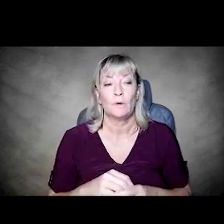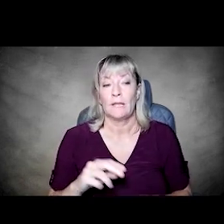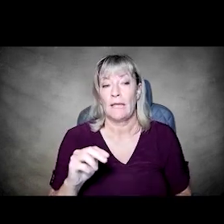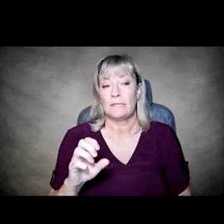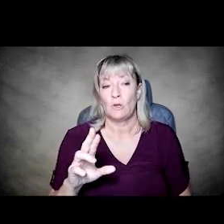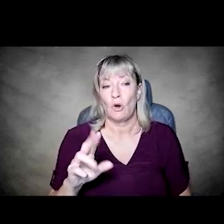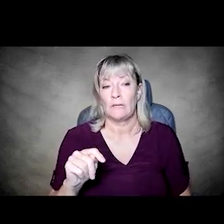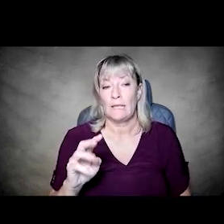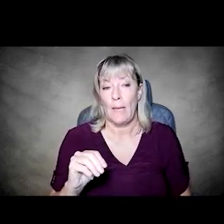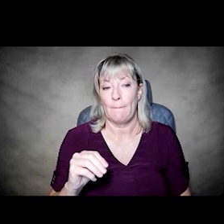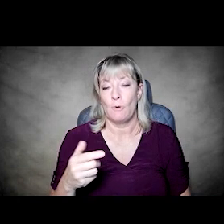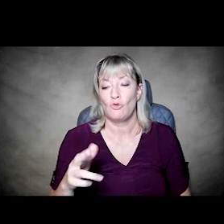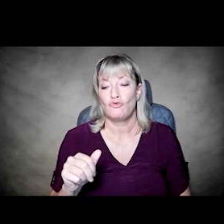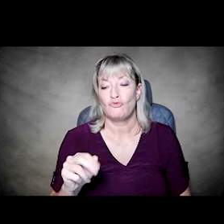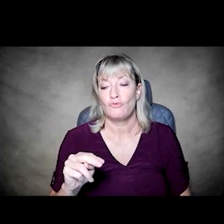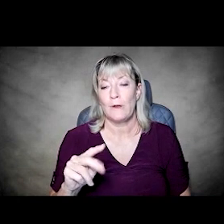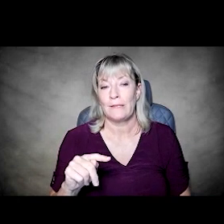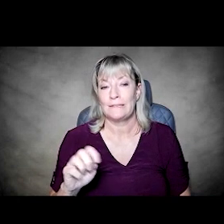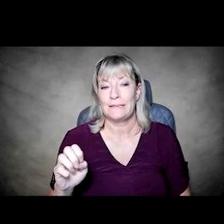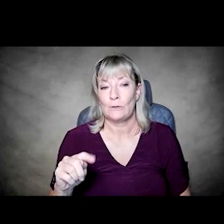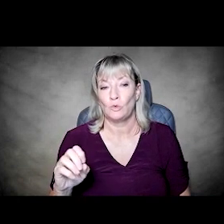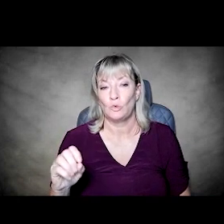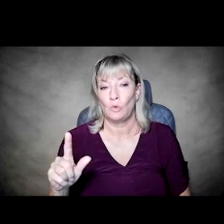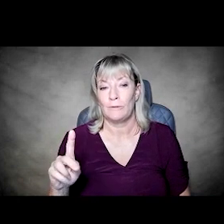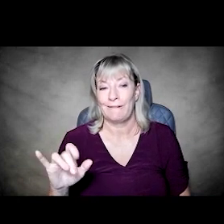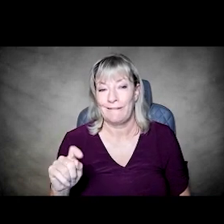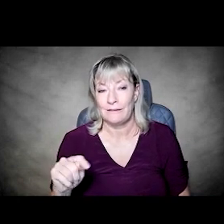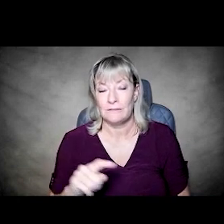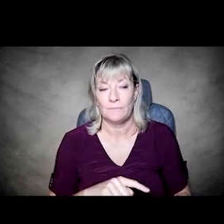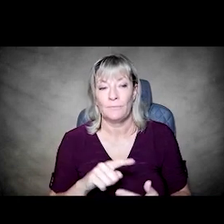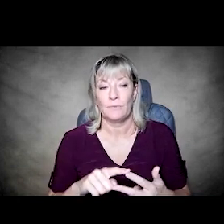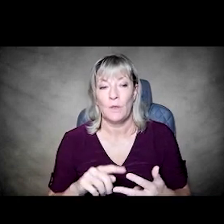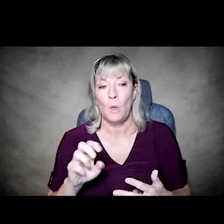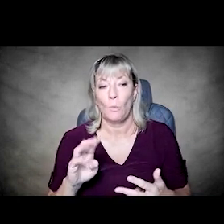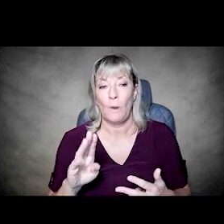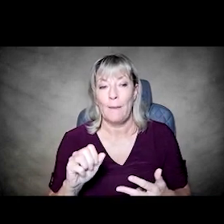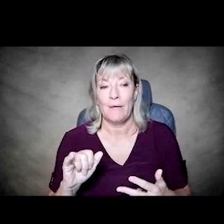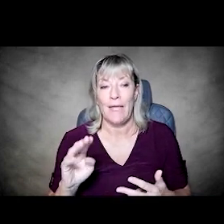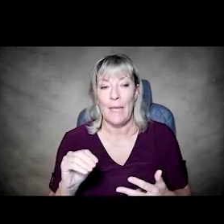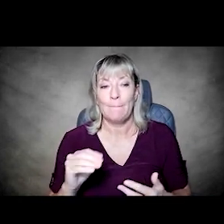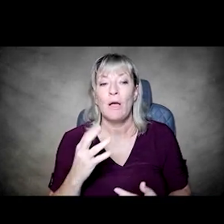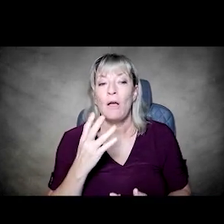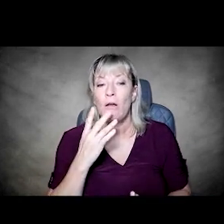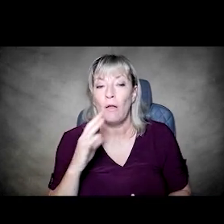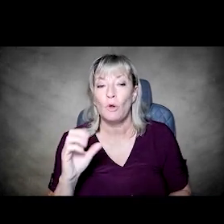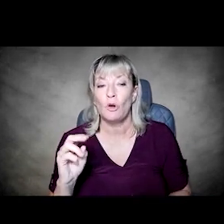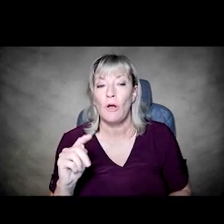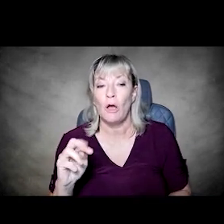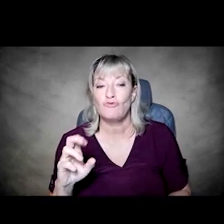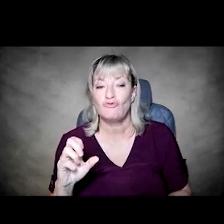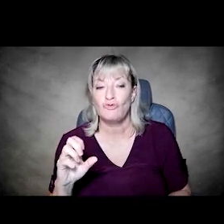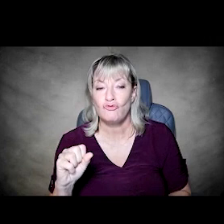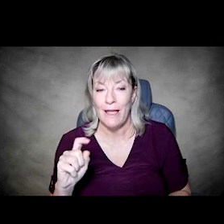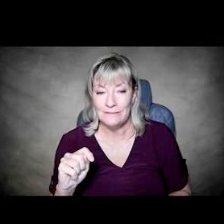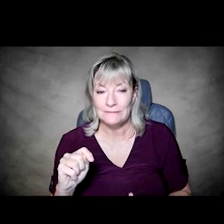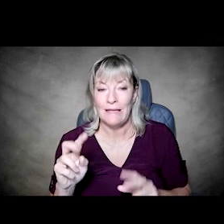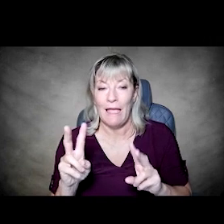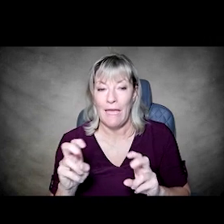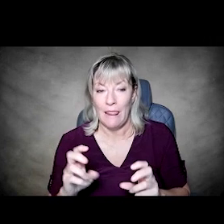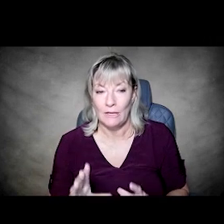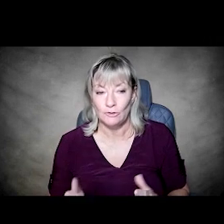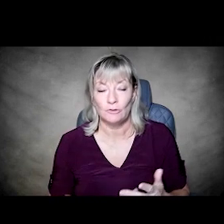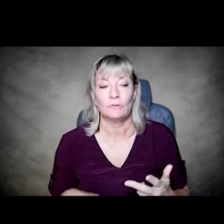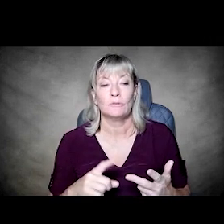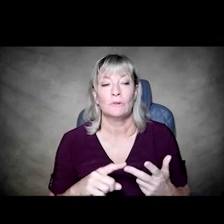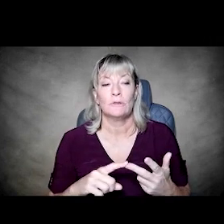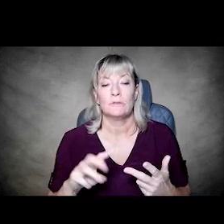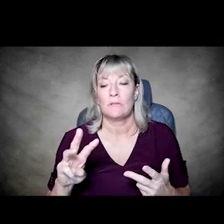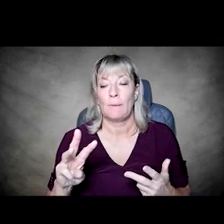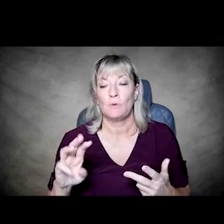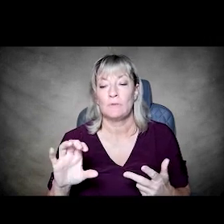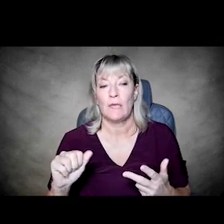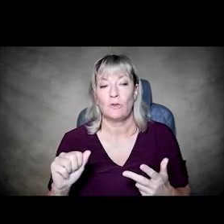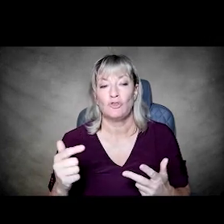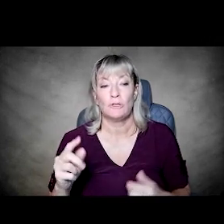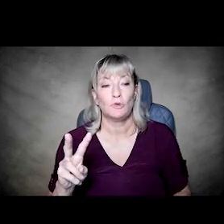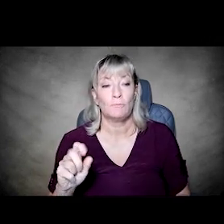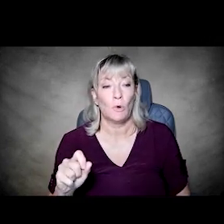including the NCRTM Grantee Toolkit, WebAIM Color Contract Analyzer, WCAG 2.2